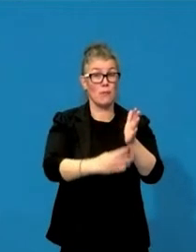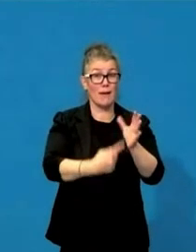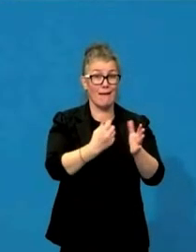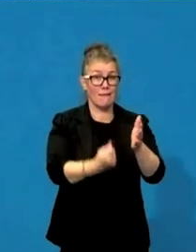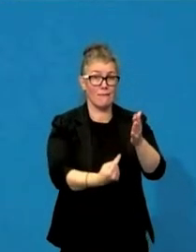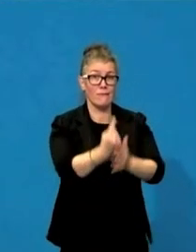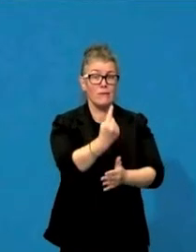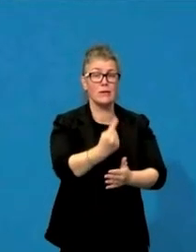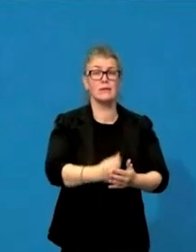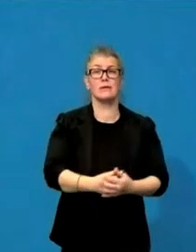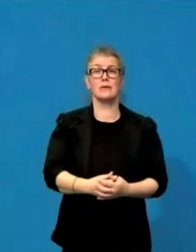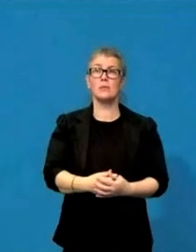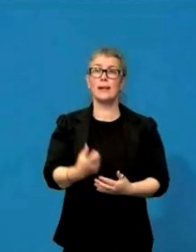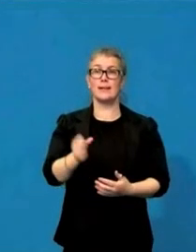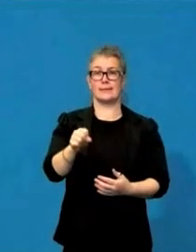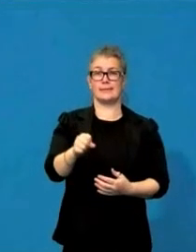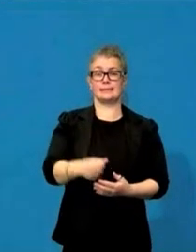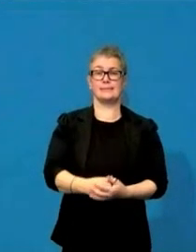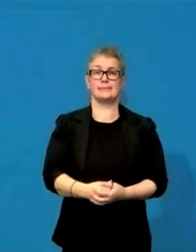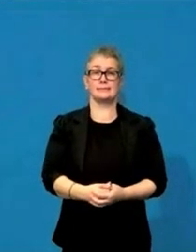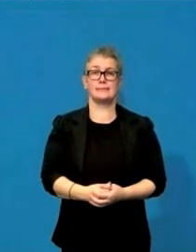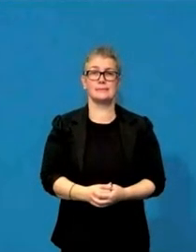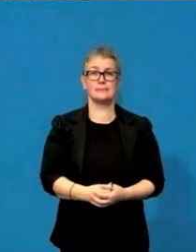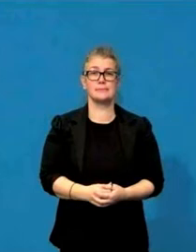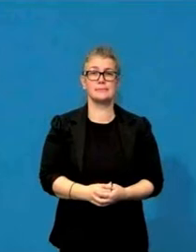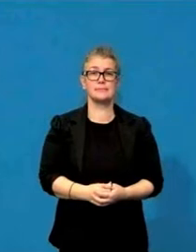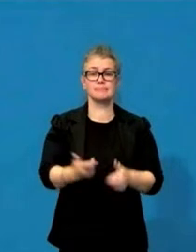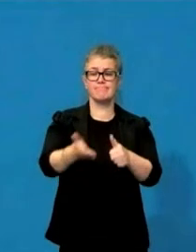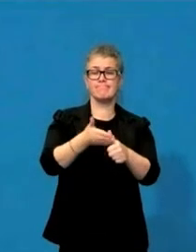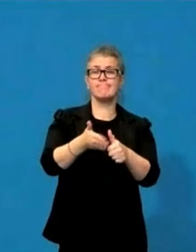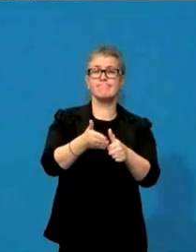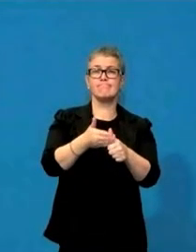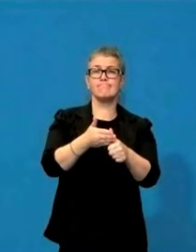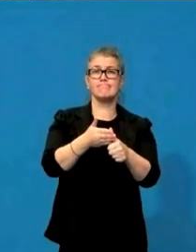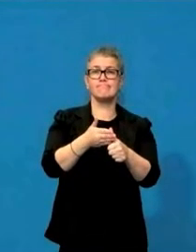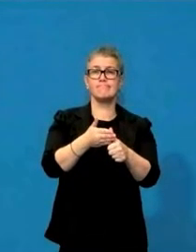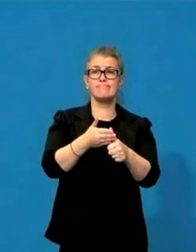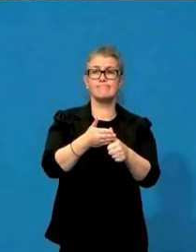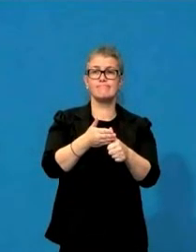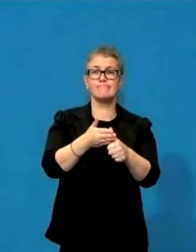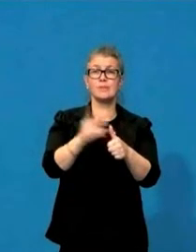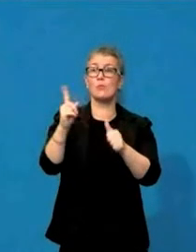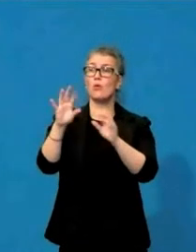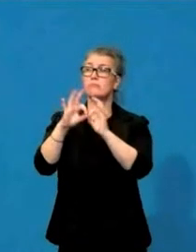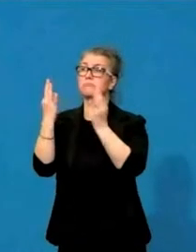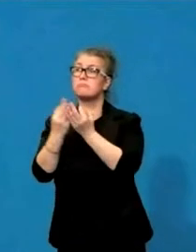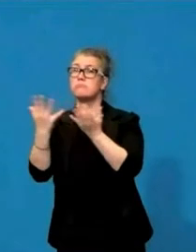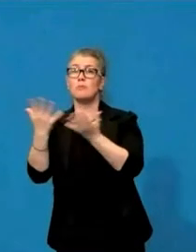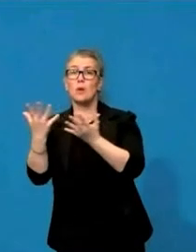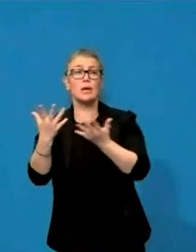Yes, they do. You know, it depends on what institution our young people are put in, and there are all